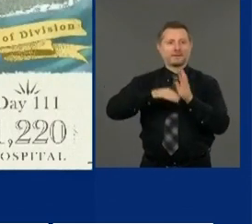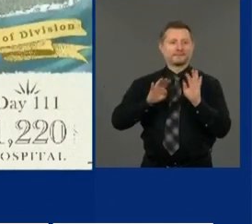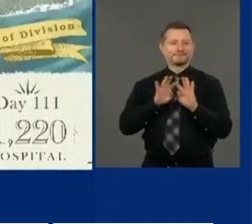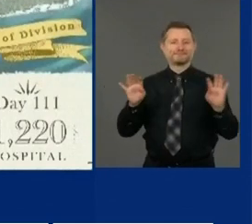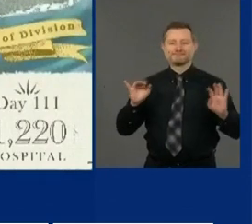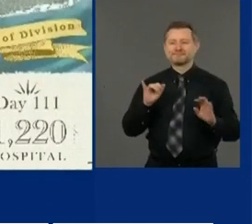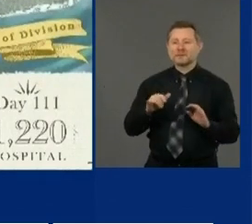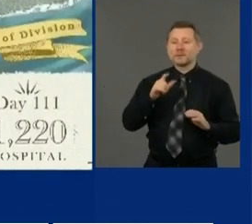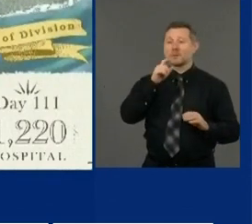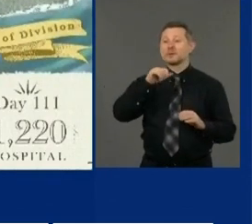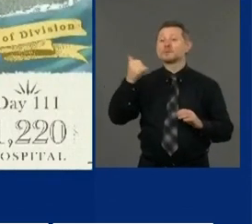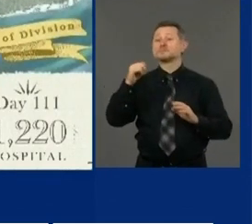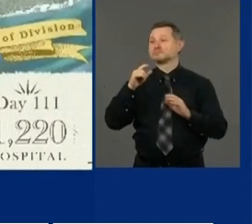STOCK MARKET REOPENS, WE COME